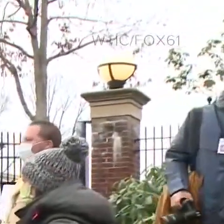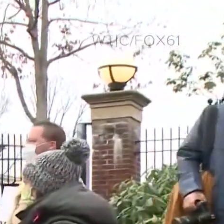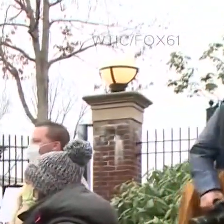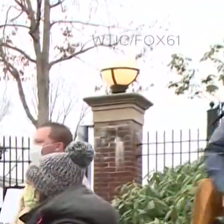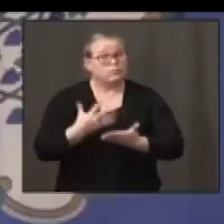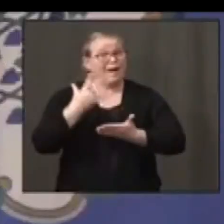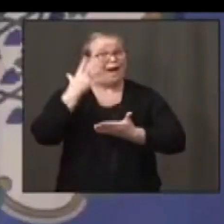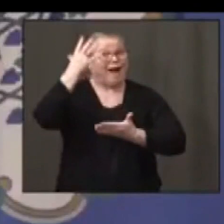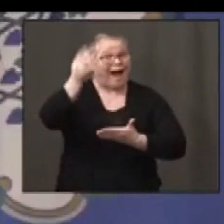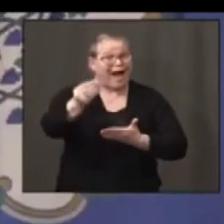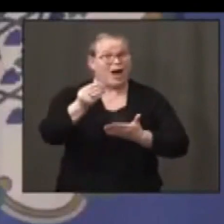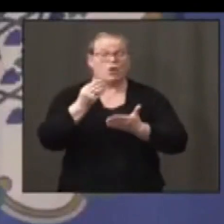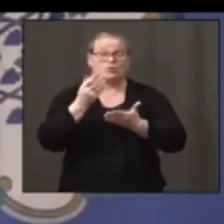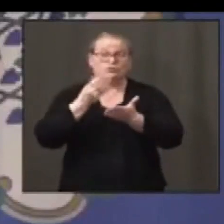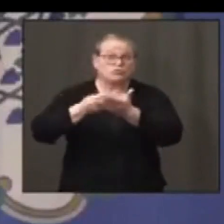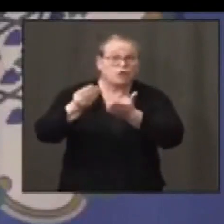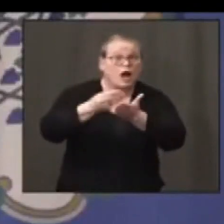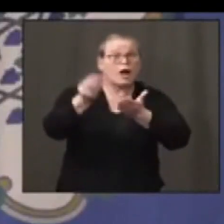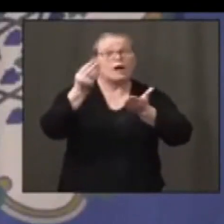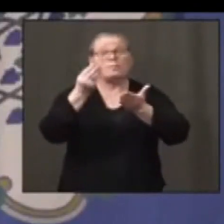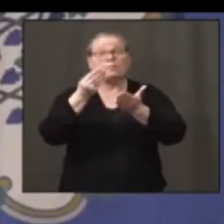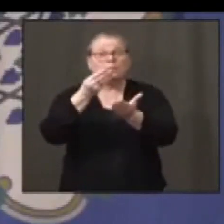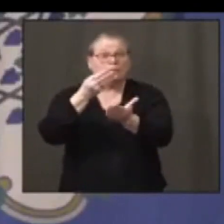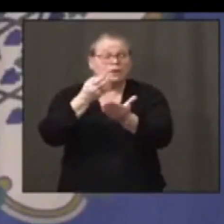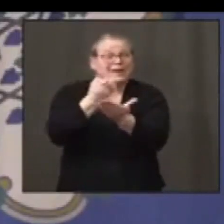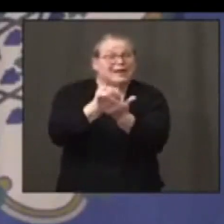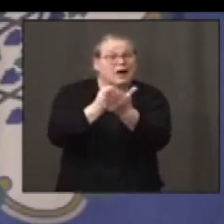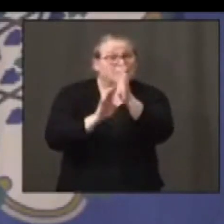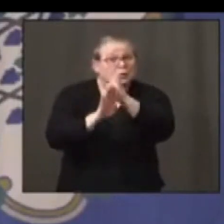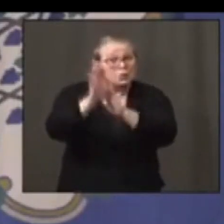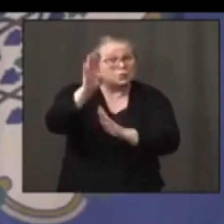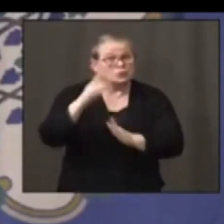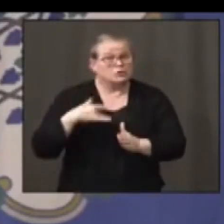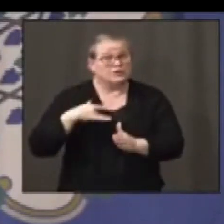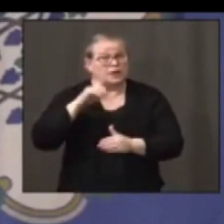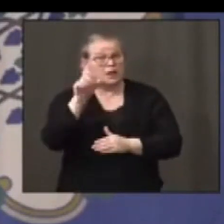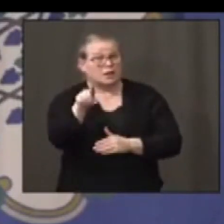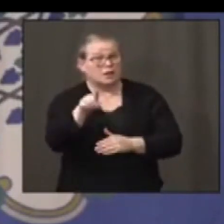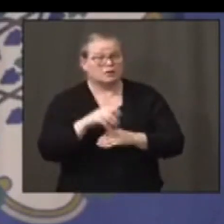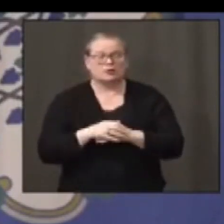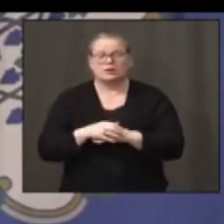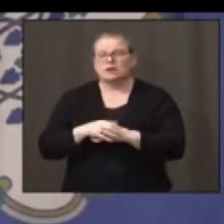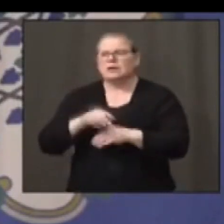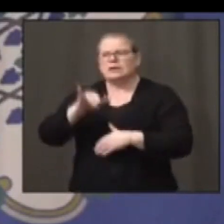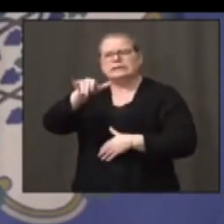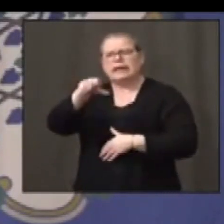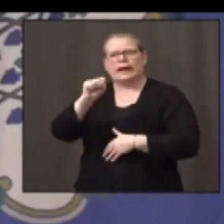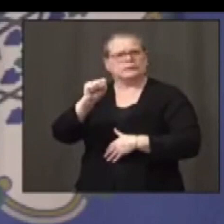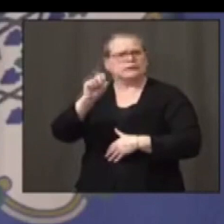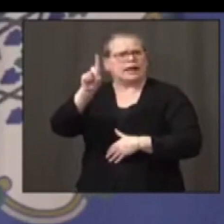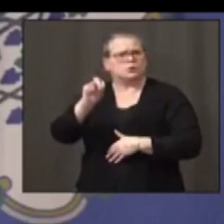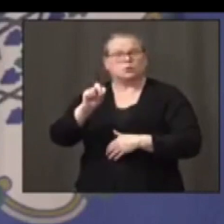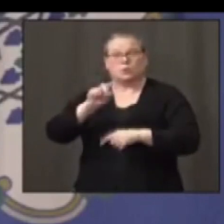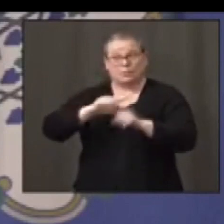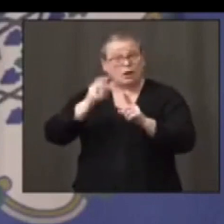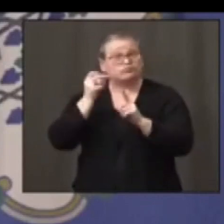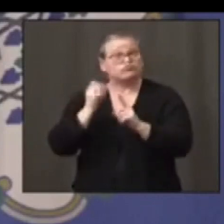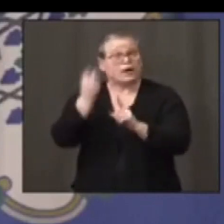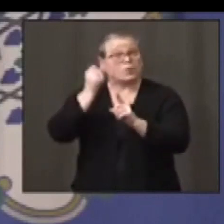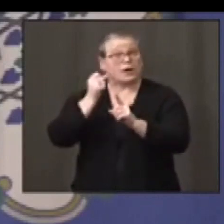LOOKING FOR AS RESTAURANT LOOKING FOR AS RESTAURANT OWNERS LOOKING FOR AS RESTAURANT OWNERS IN LOOKING FOR AS RESTAURANT OWNERS IN NEED LOOKING FOR AS RESTAURANT OWNERS IN NEED OF LOOKING FOR AS RESTAURANT OWNERS IN NEED OF MORE OWNERS IN NEED OF MORE OWNERS IN NEED OF MORE FINANCIAL OWNERS IN NEED OF MORE FINANCIAL RELIEF OWNERS IN NEED OF MORE FINANCIAL RELIEF RALLIED OWNERS IN NEED OF MORE FINANCIAL RELIEF RALLIED IN FINANCIAL RELIEF RALLIED IN FINANCIAL RELIEF RALLIED IN FRON FINANCIAL RELIEF RALLIED IN FRON OF FINANCIAL RELIEF RALLIED IN FRON OF THE FINANCIAL RELIEF RALLIED IN FRON OF THE GOVERNO'S FINANCIAL RELIEF RALLIED IN FRON OF THE GOVERNO'S HOME. FRON OF THE GOVERNO'S HOME. FRON OF THE GOVERNO'S HOME. HE FRON OF THE GOVERNO'S HOME. HE BELIEVES FRON OF THE GOVERNO'S HOME. HE BELIEVES IN FRON OF THE GOVERNO'S HOME. HE BELIEVES IN TIGHT. HE BELIEVES IN TIGHT. HE BELIEVES IN TIGHT. CONSUMER HE BELIEVES IN TIGHT. CONSUMER CONFIDENCE HE BELIEVES IN TIGHT. CONSUMER CONFIDENCE WILL CONSUMER CONFIDENCE WILL CONSUMER CONFIDENCE WILL RETURN.